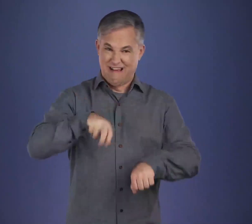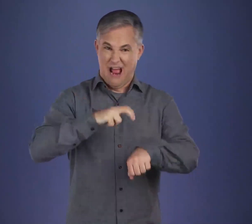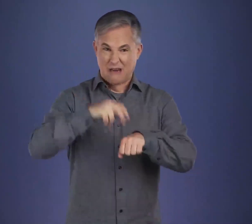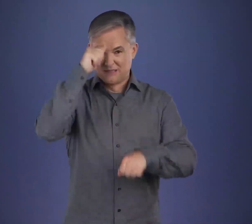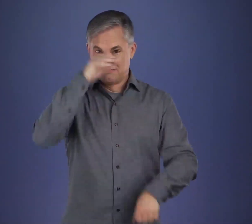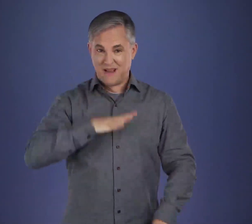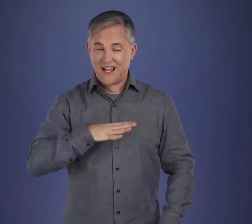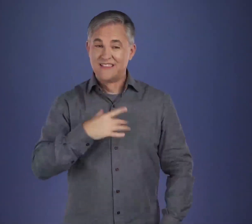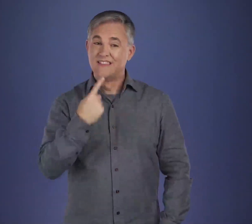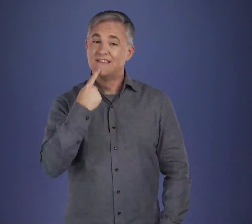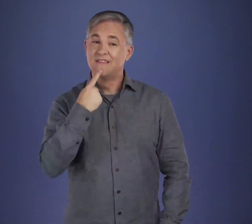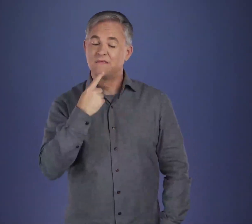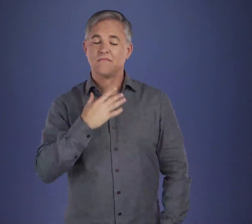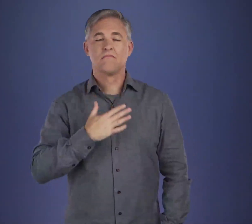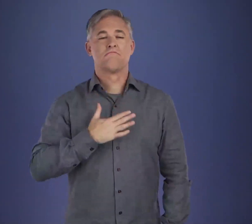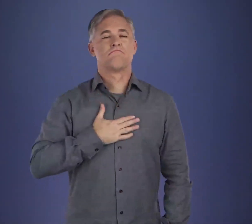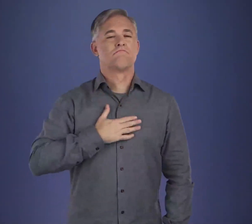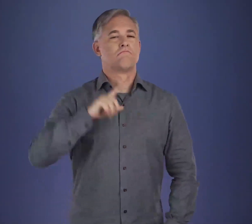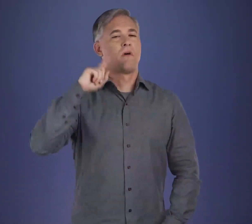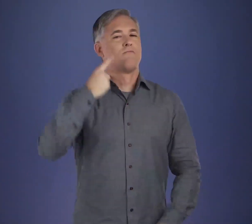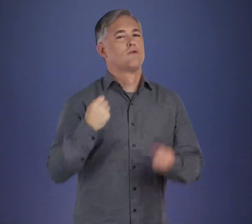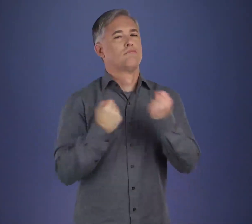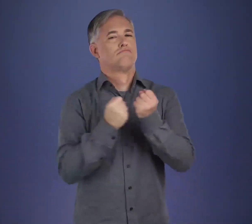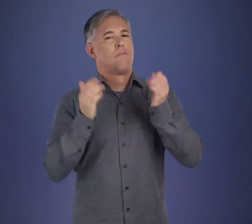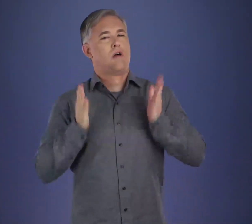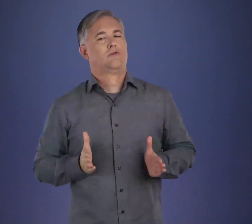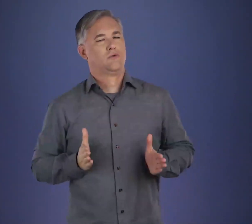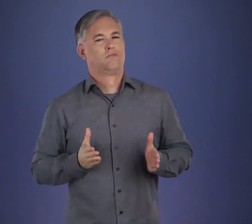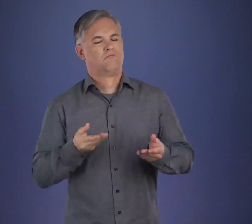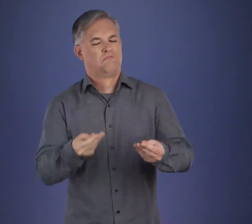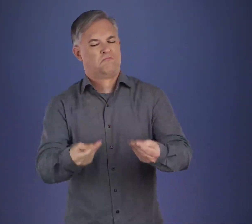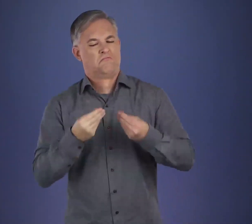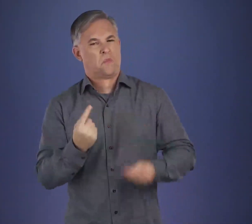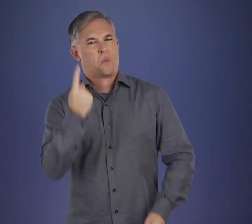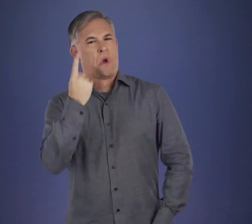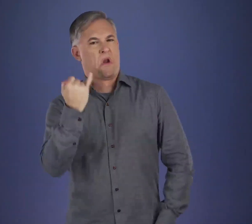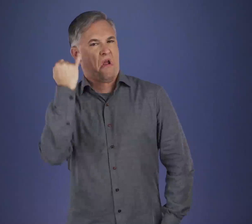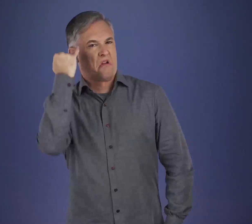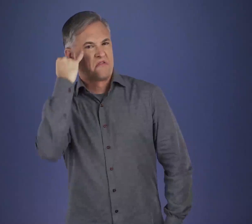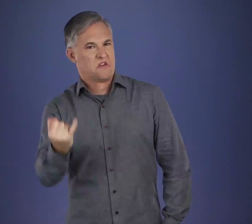“My sponsor sold me one idea, and that was sobriety.